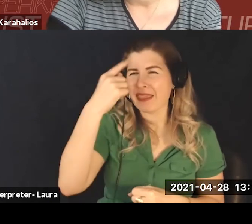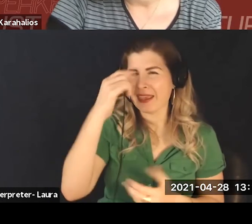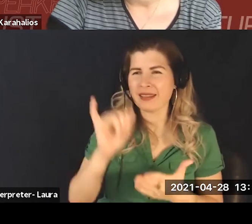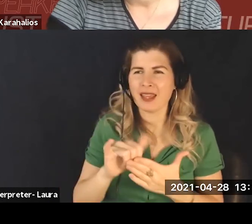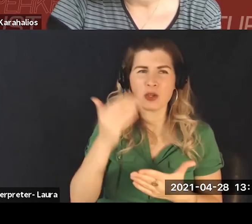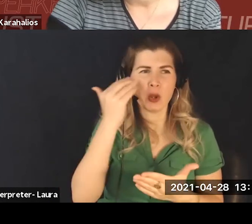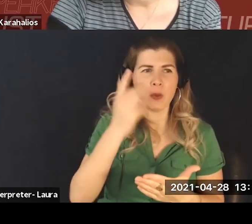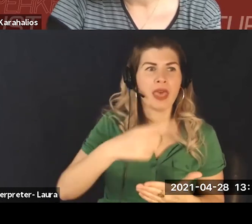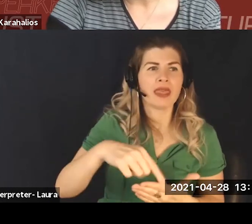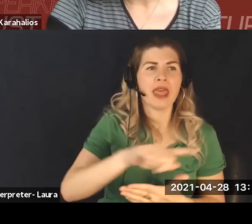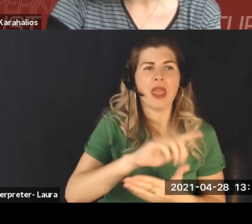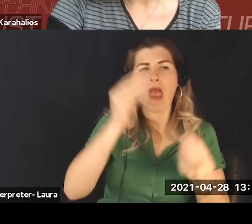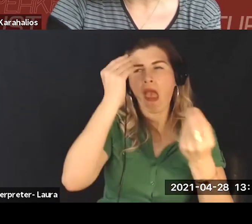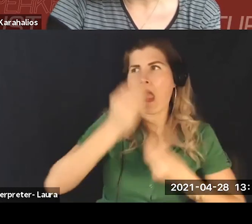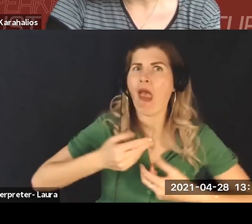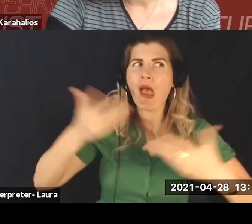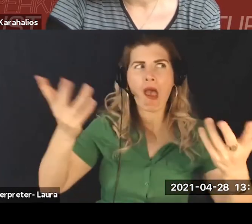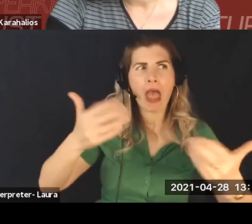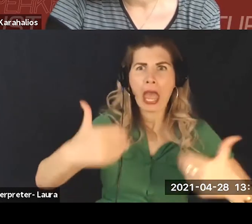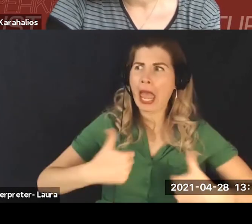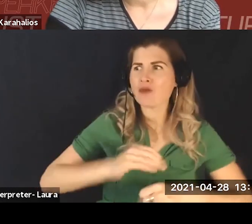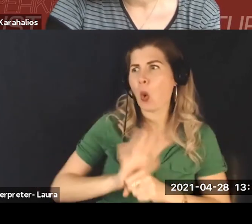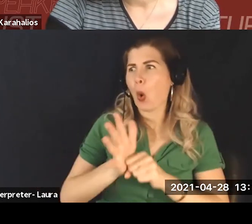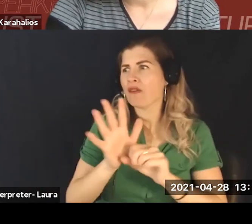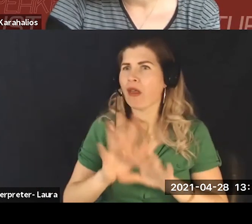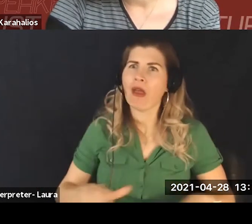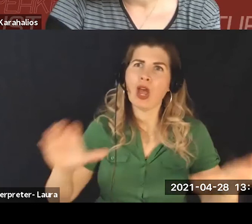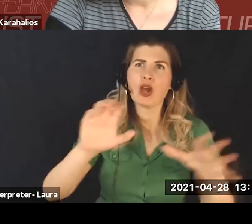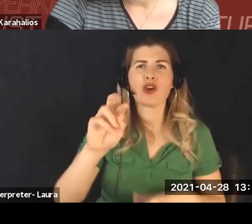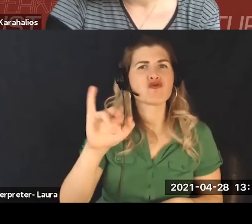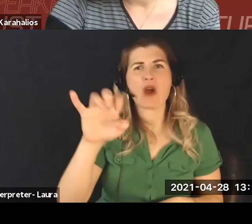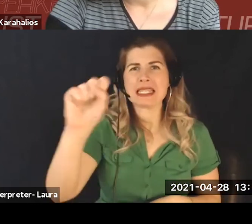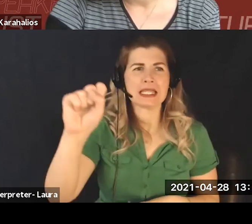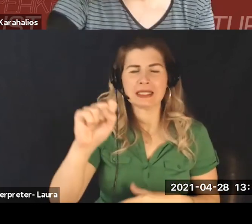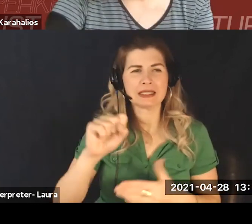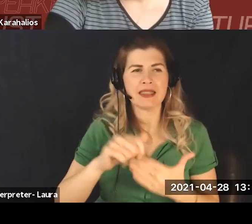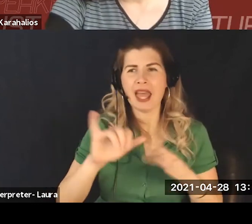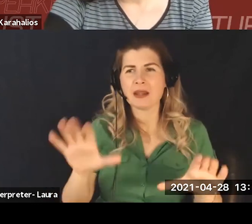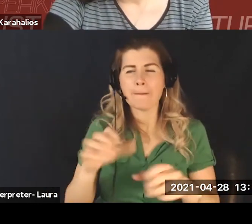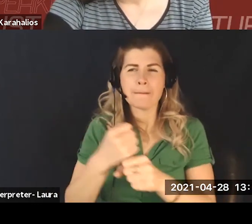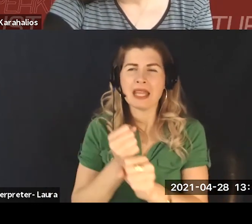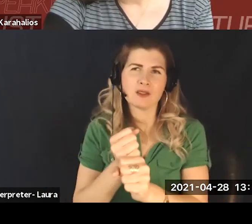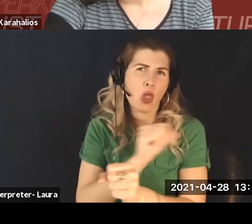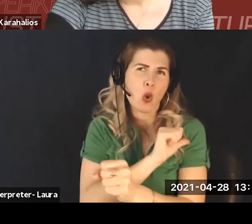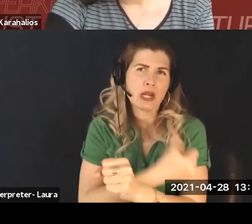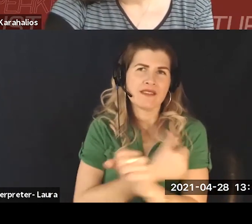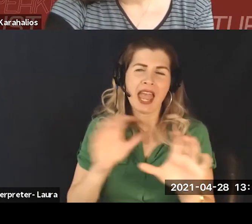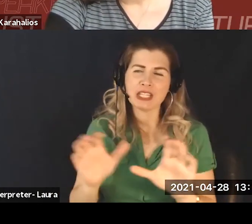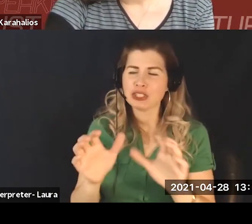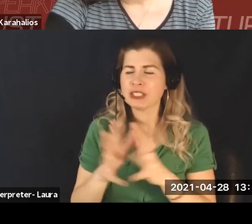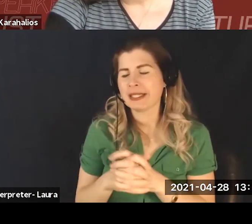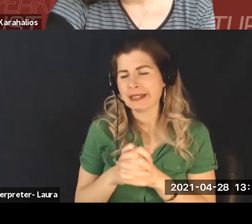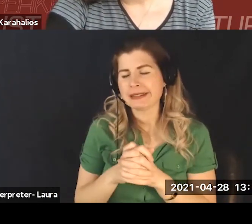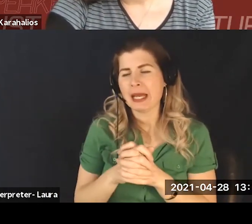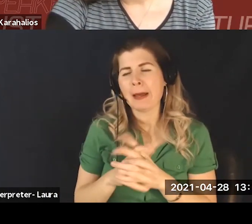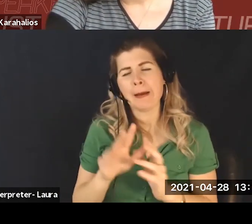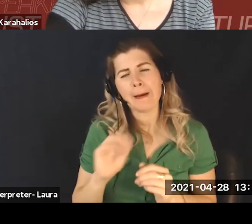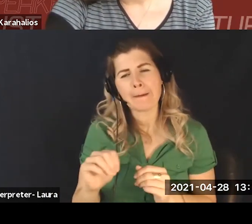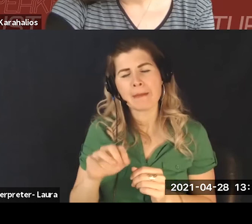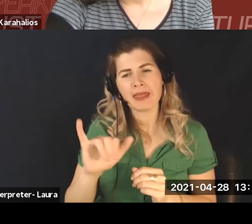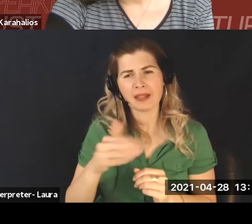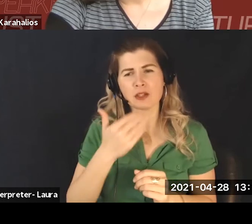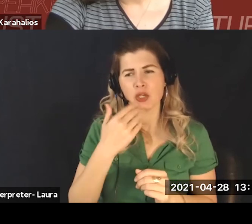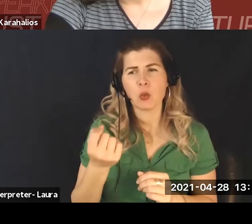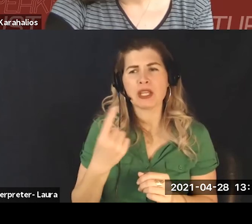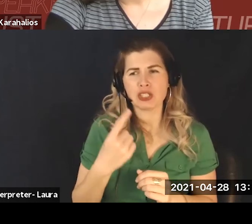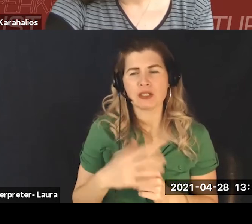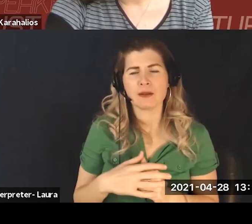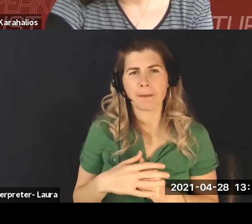Yeah, that's like the problem of like, declaring a crisis as a way of creating some authoritative kind of action.